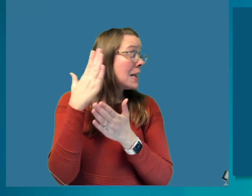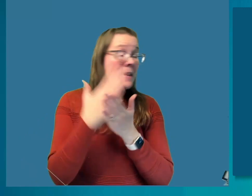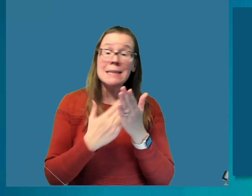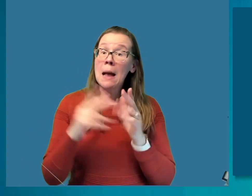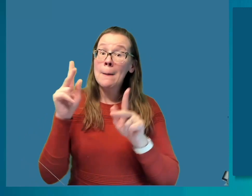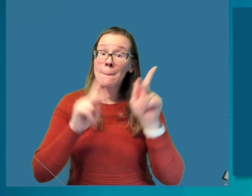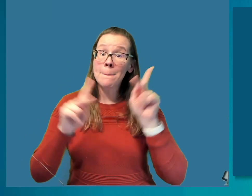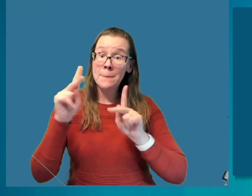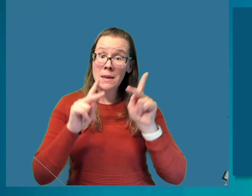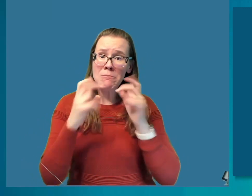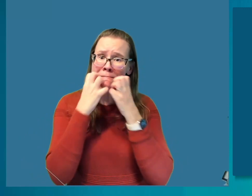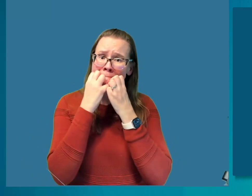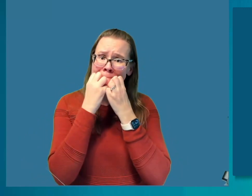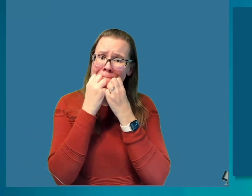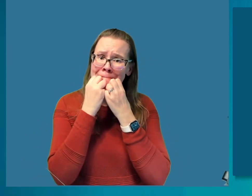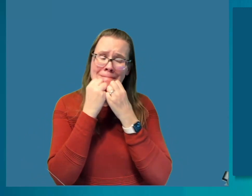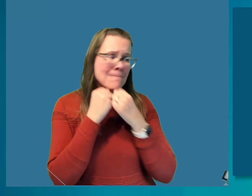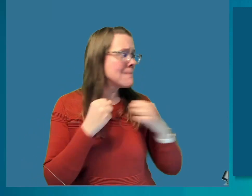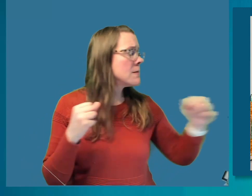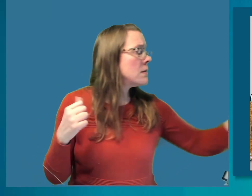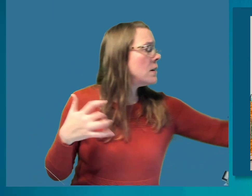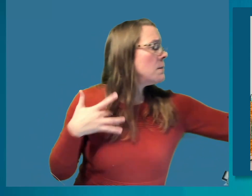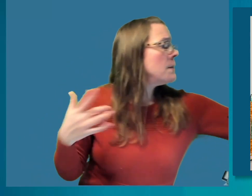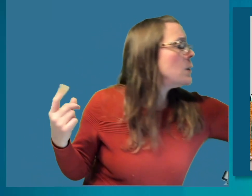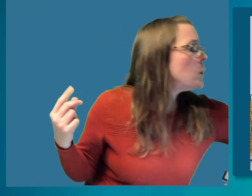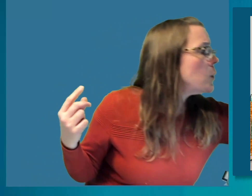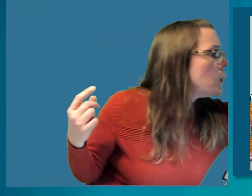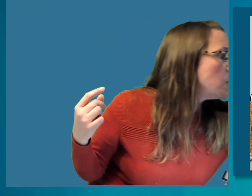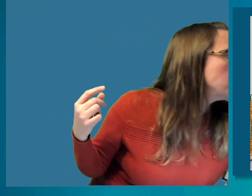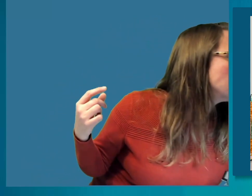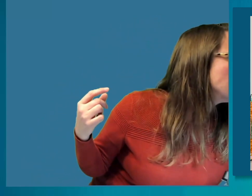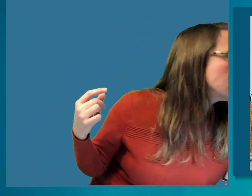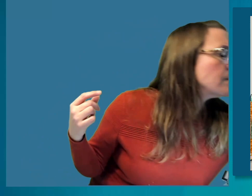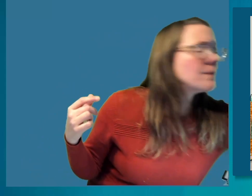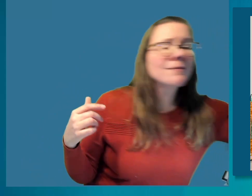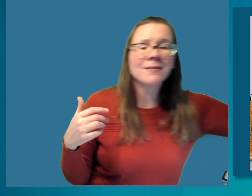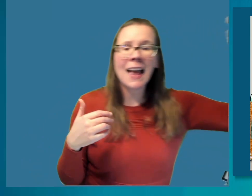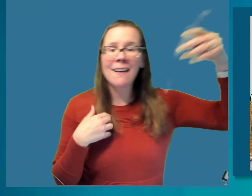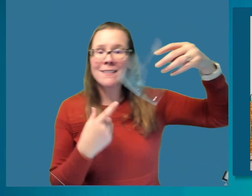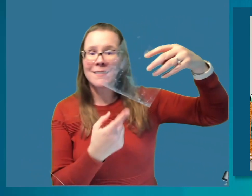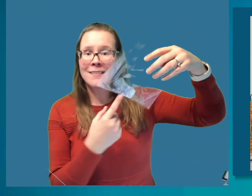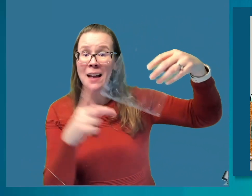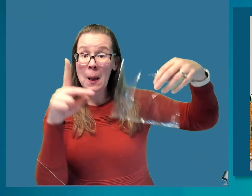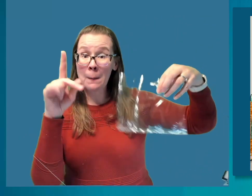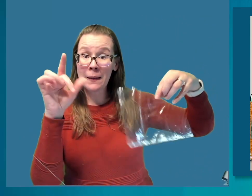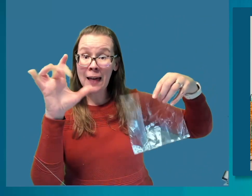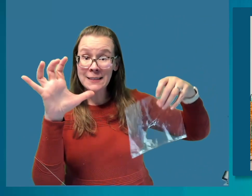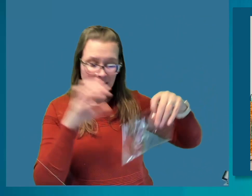in theory, you should be able to just put one stamp on it. If you are concerned about your